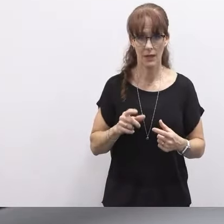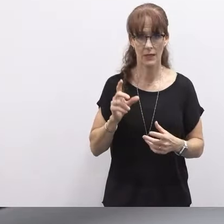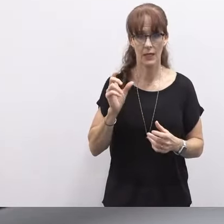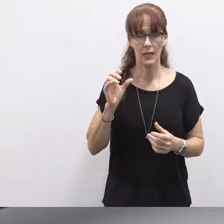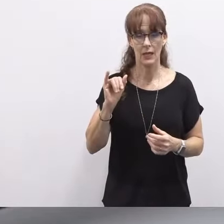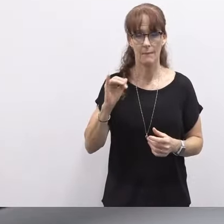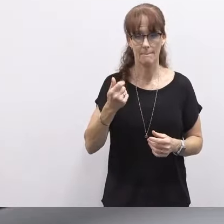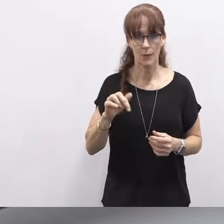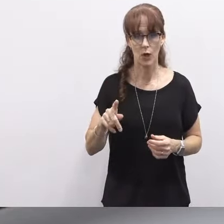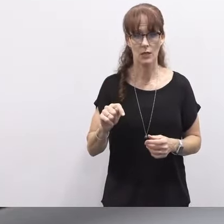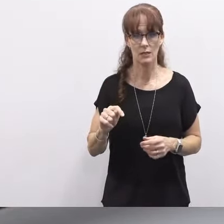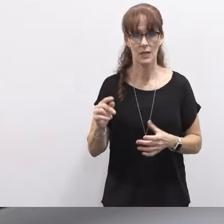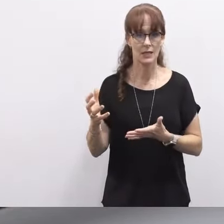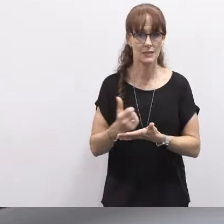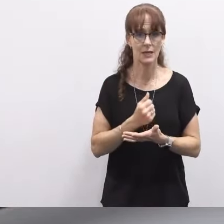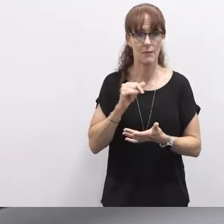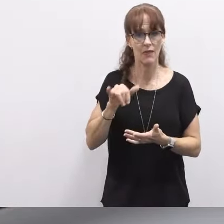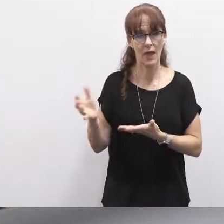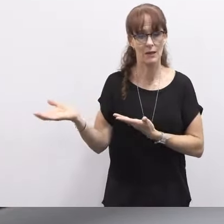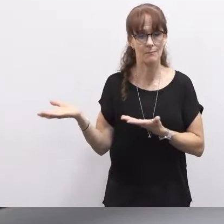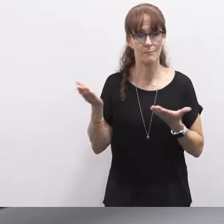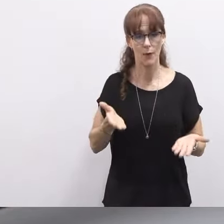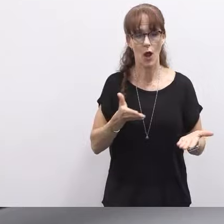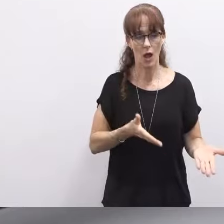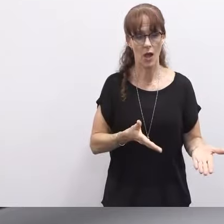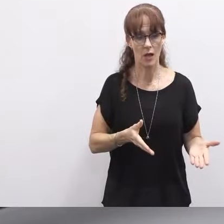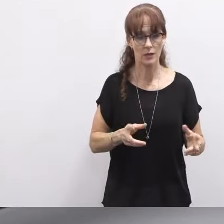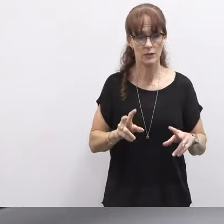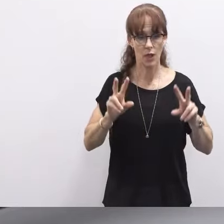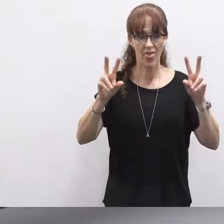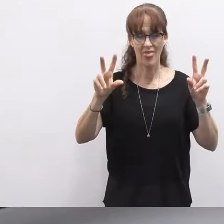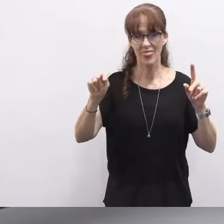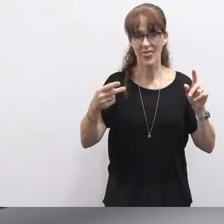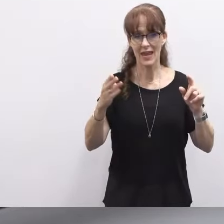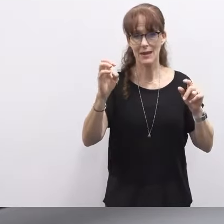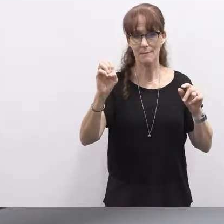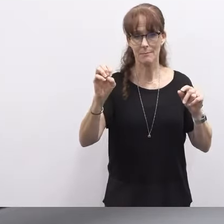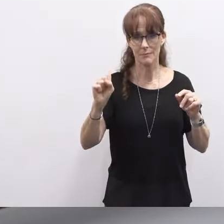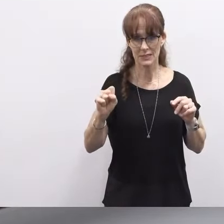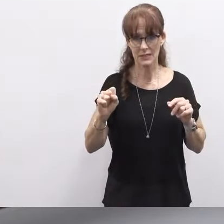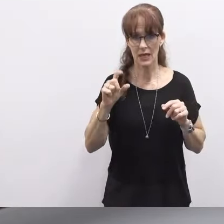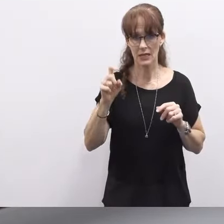that has been taken by that staff and brought in to the themes that you're seeing, that I don't think is necessarily reflected